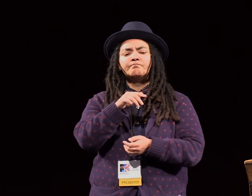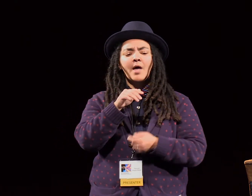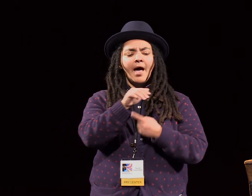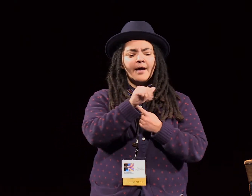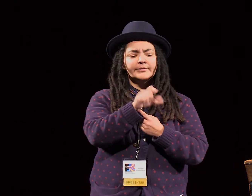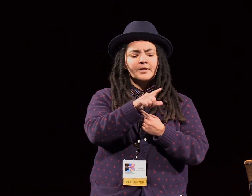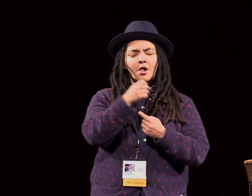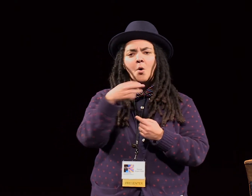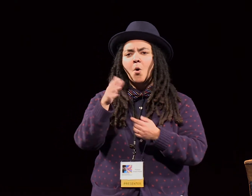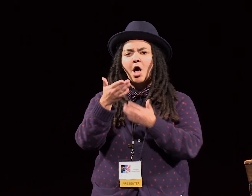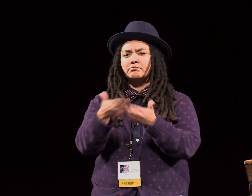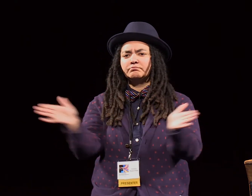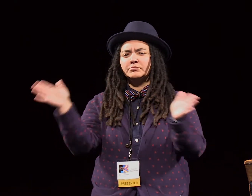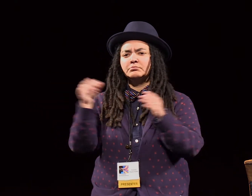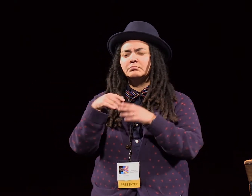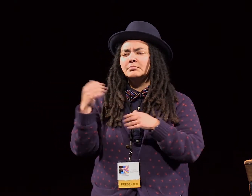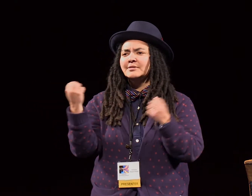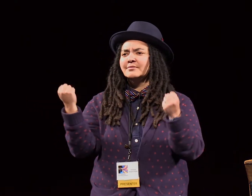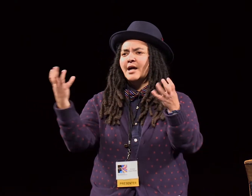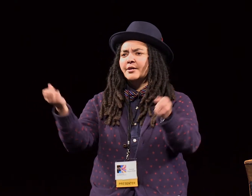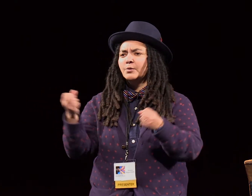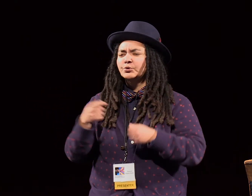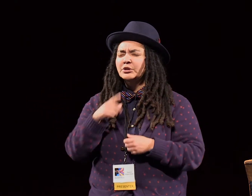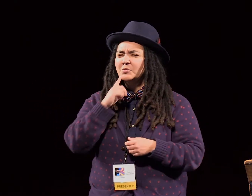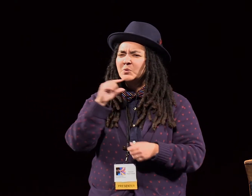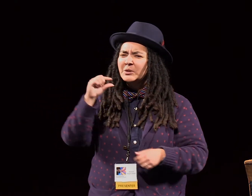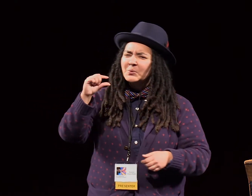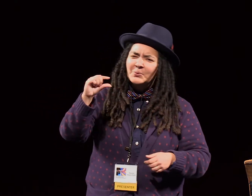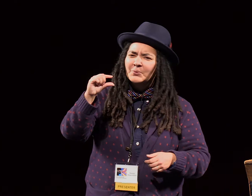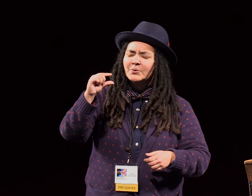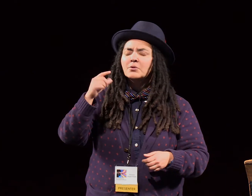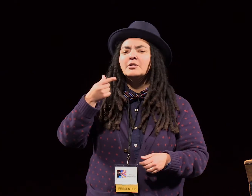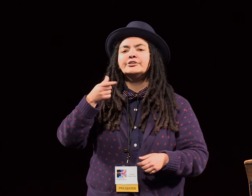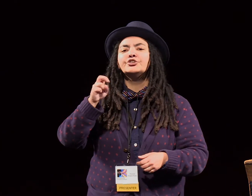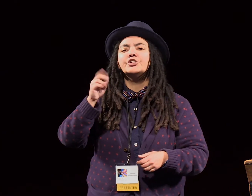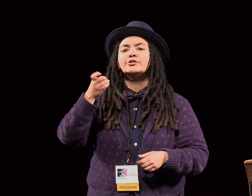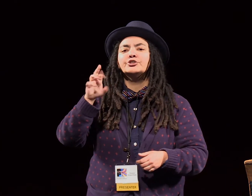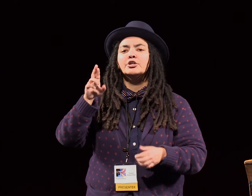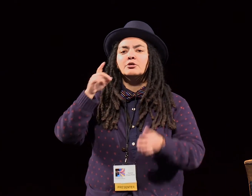And I recognize gender in ASL and in general,